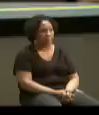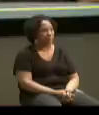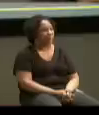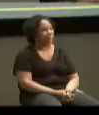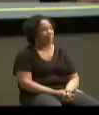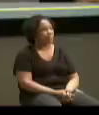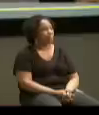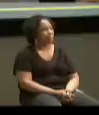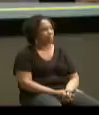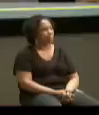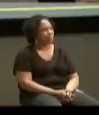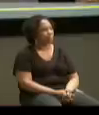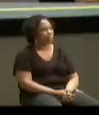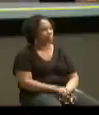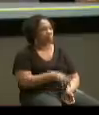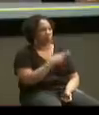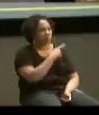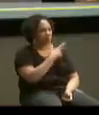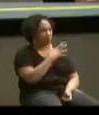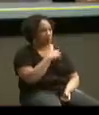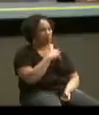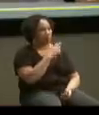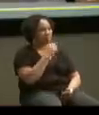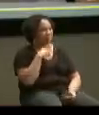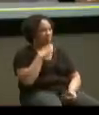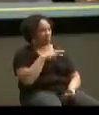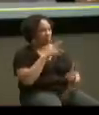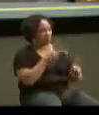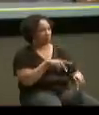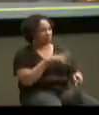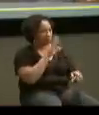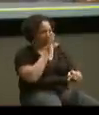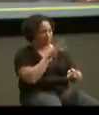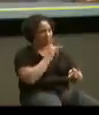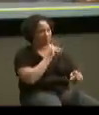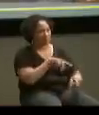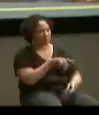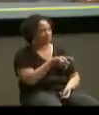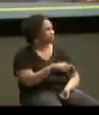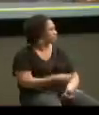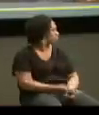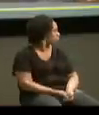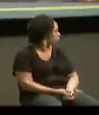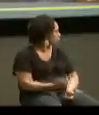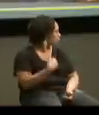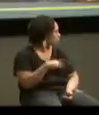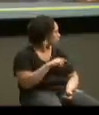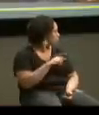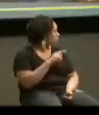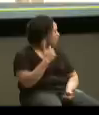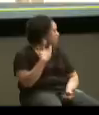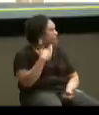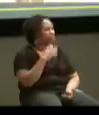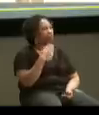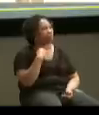IS THERE SOMEBODY ON YOUR STAFF THAT YOU WENT TO DIRECTLY OR YOU YOURSELF -- >> WE ACTUALLY DO HAVE MEMBERS